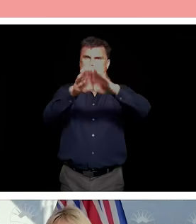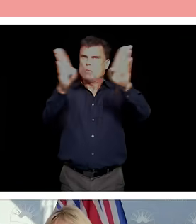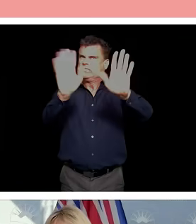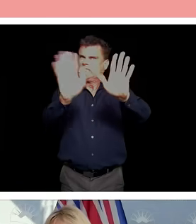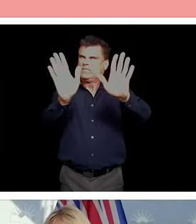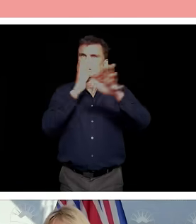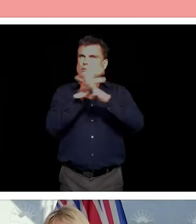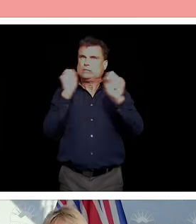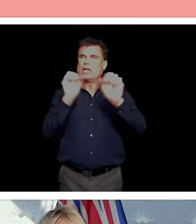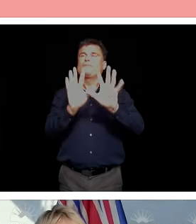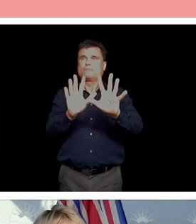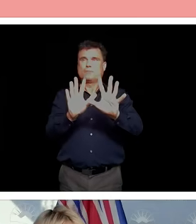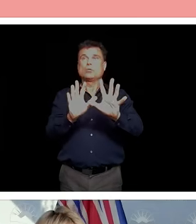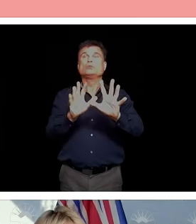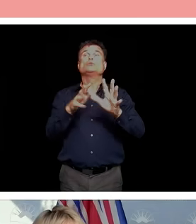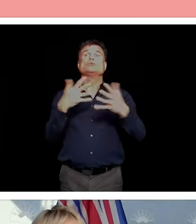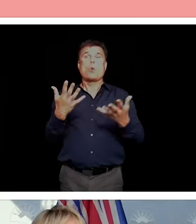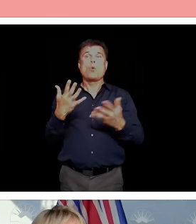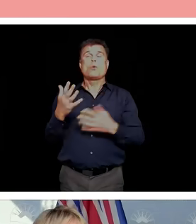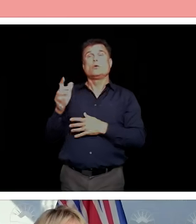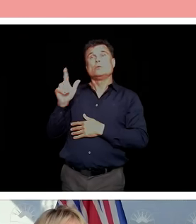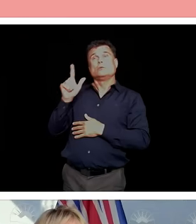are in the largest proportion of cases in